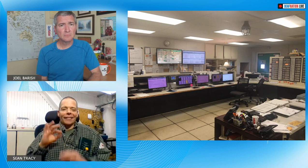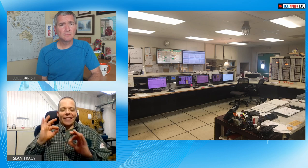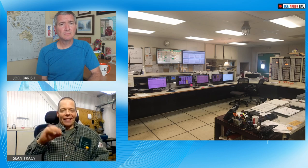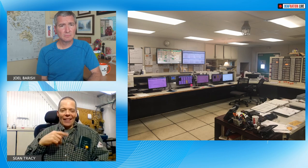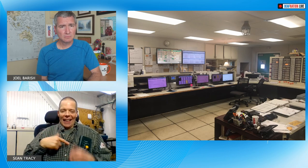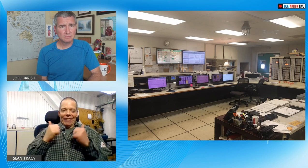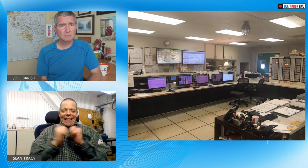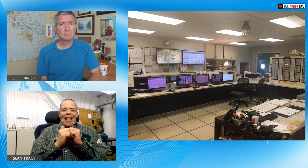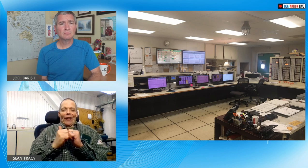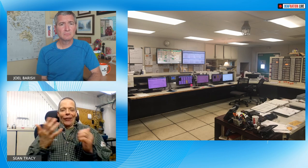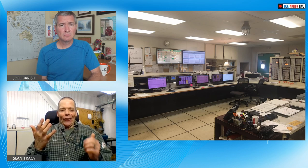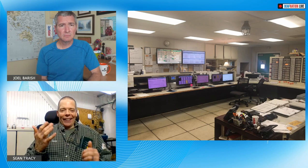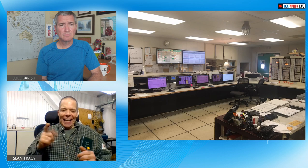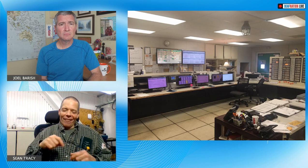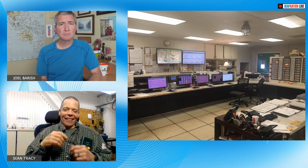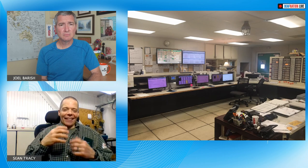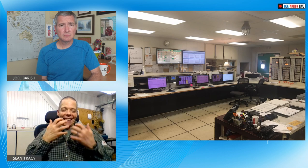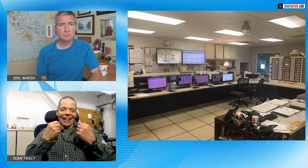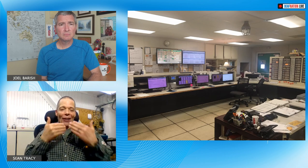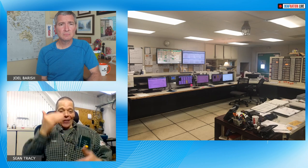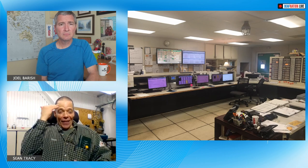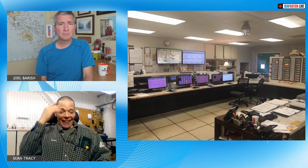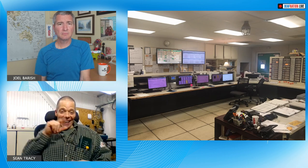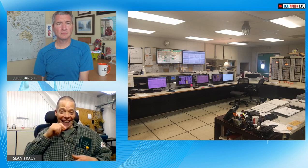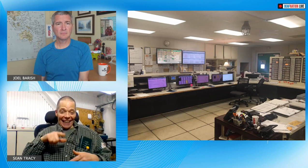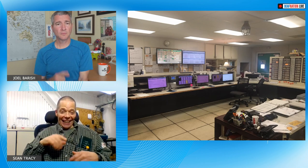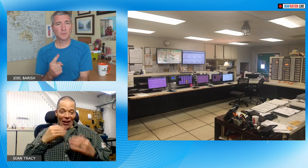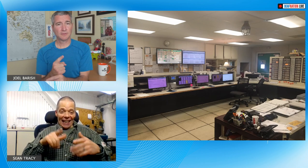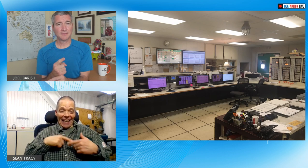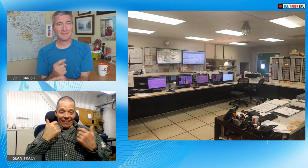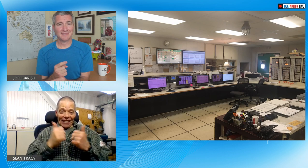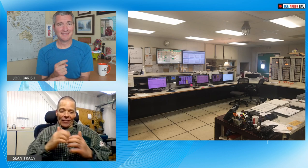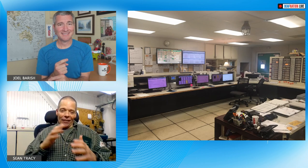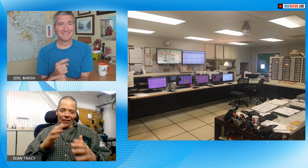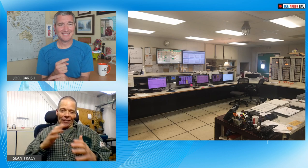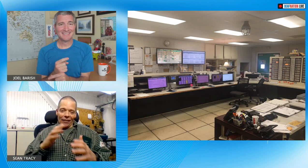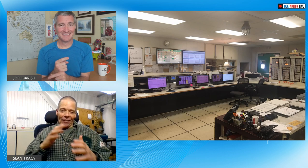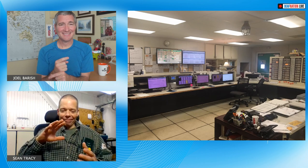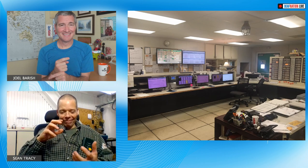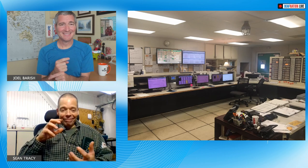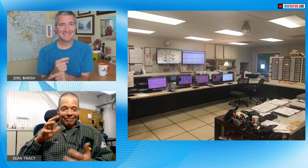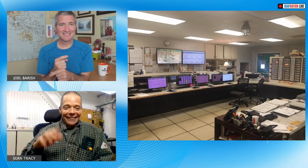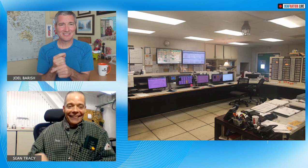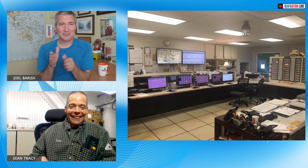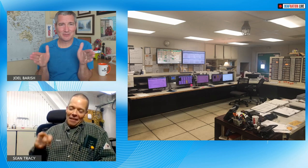I mean we live together so we have to get along well. We live together so if we don't get along, it can be a mess.